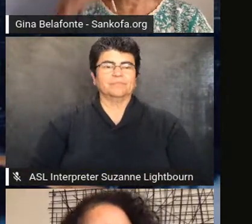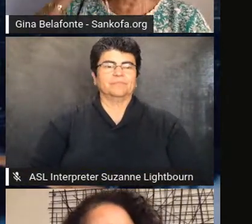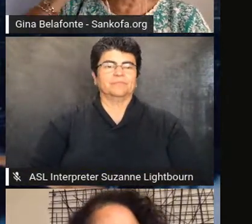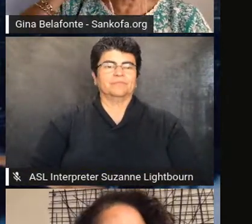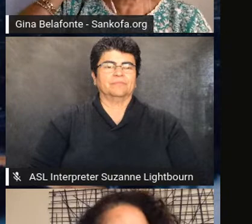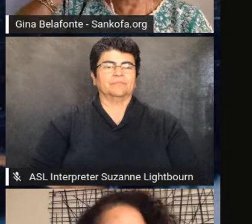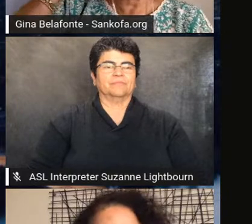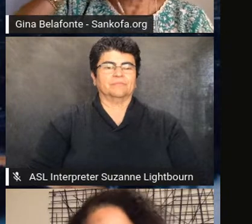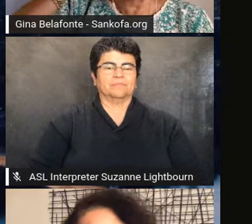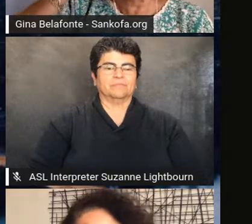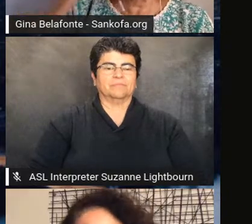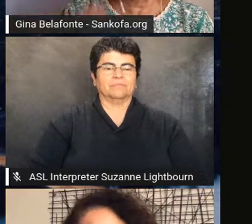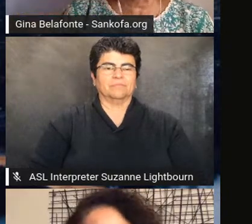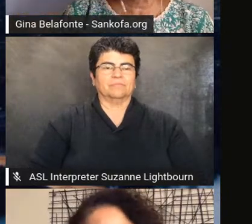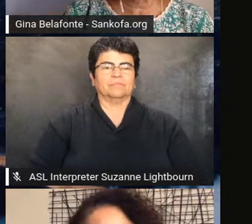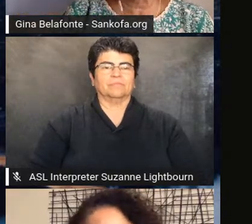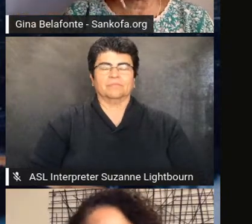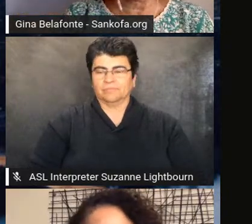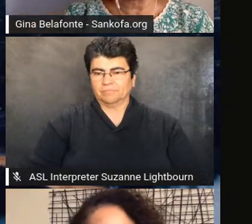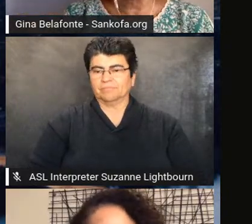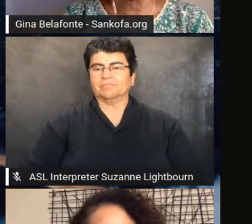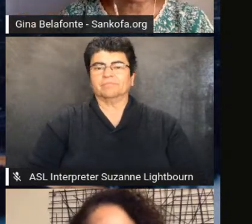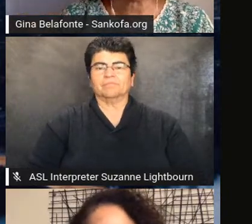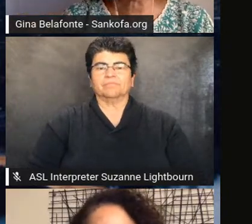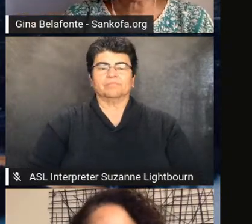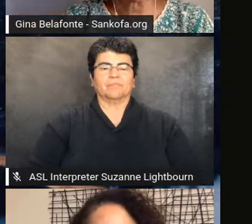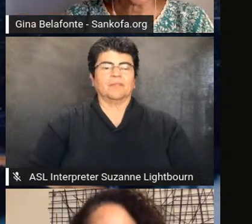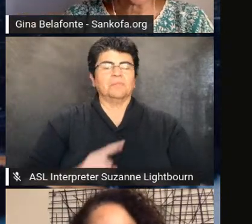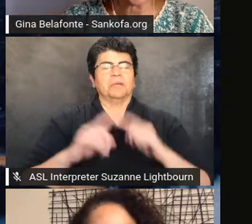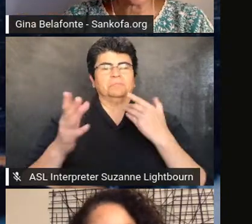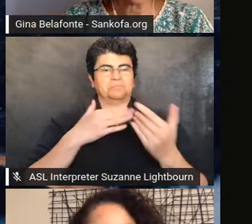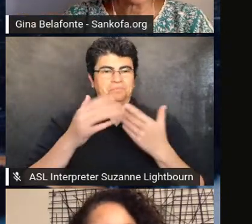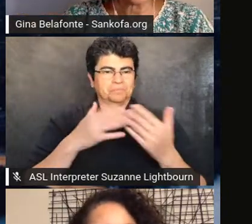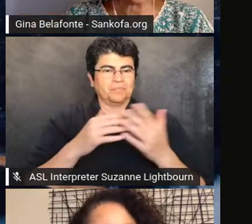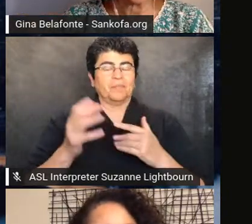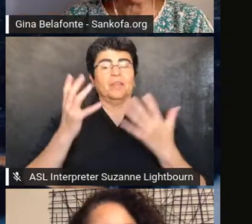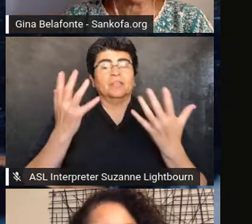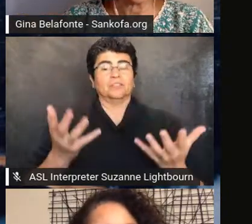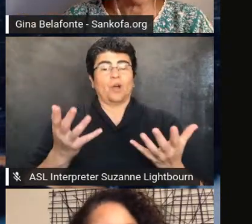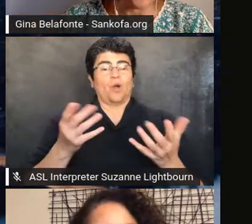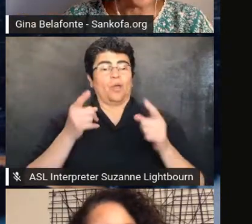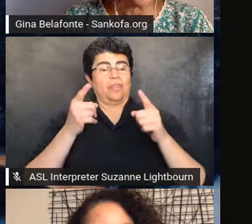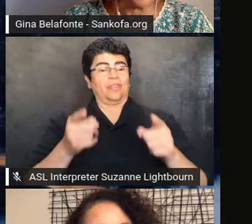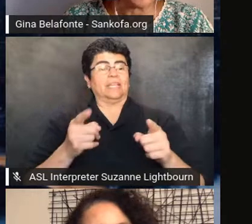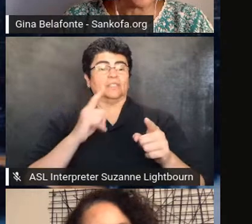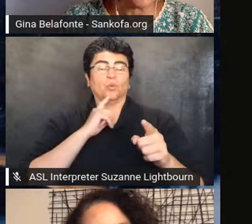Maybe we're having some technical difficulty. But this is really, really wonderful because